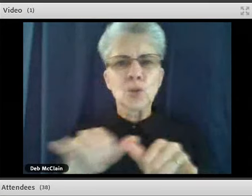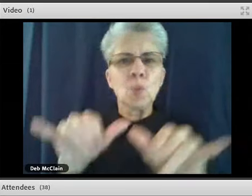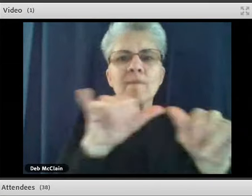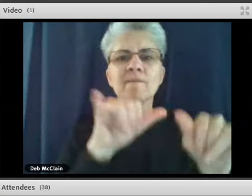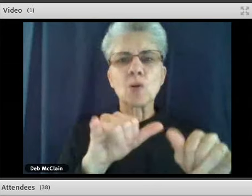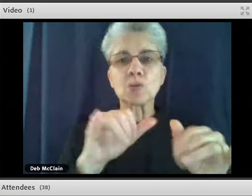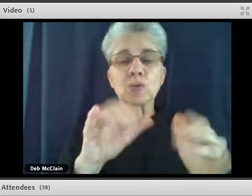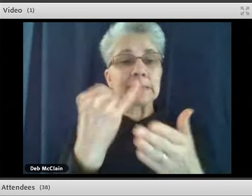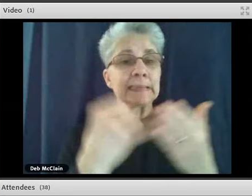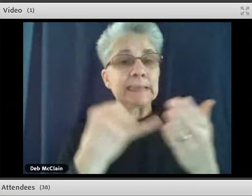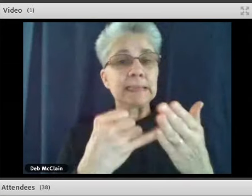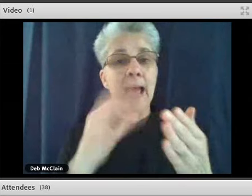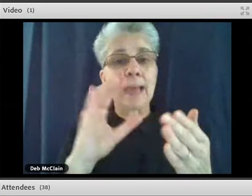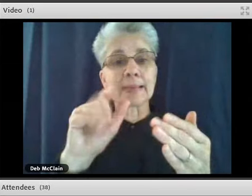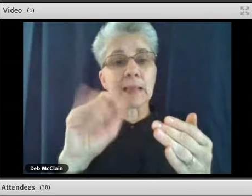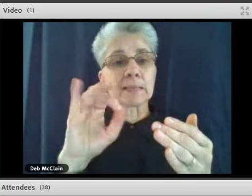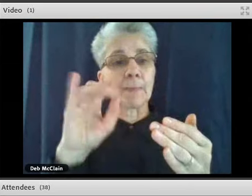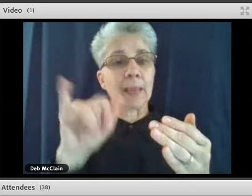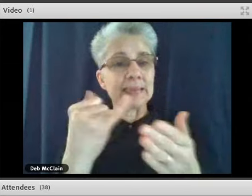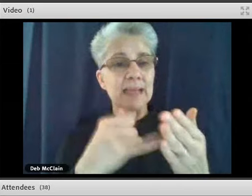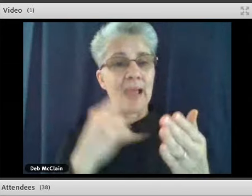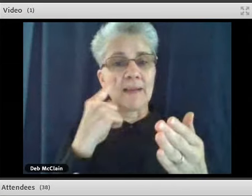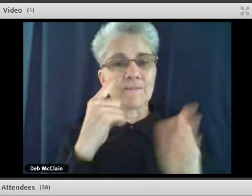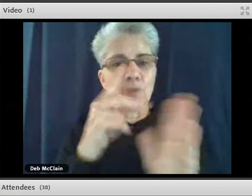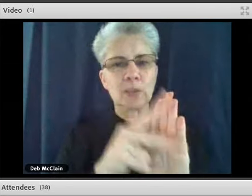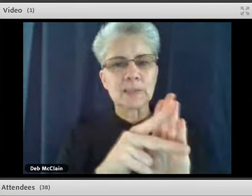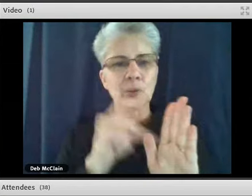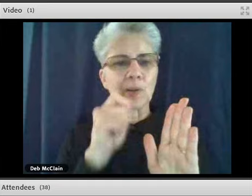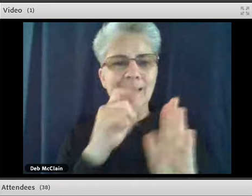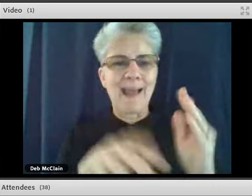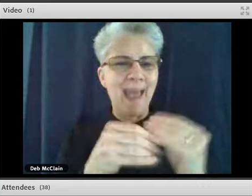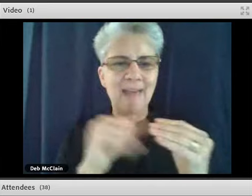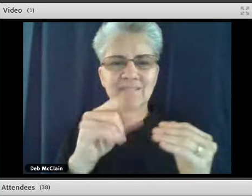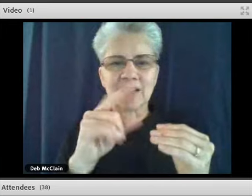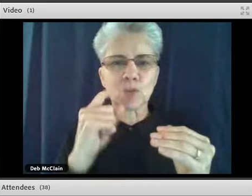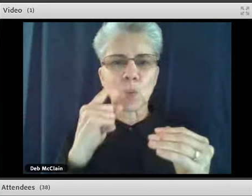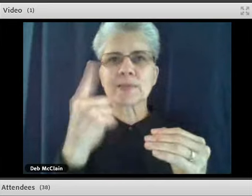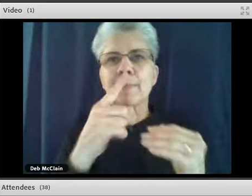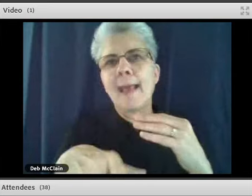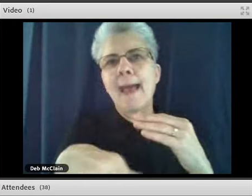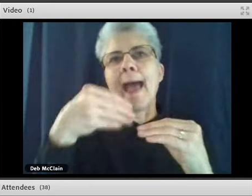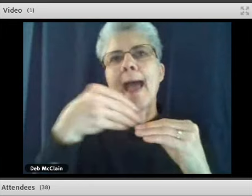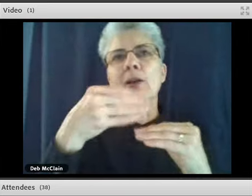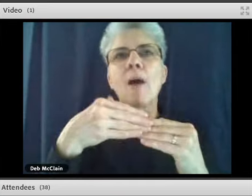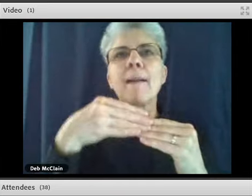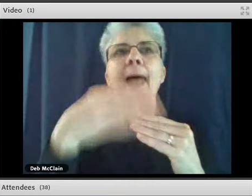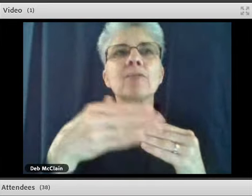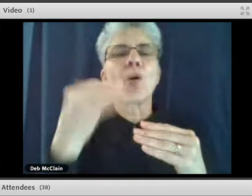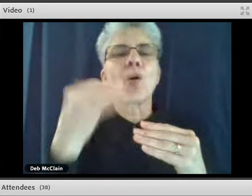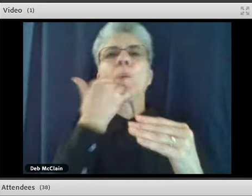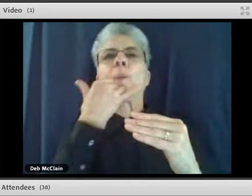So, accessibility is a design principle, not an added feature or afterthought. So, when you're designing things,